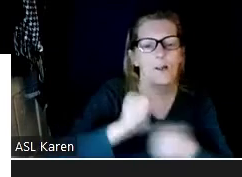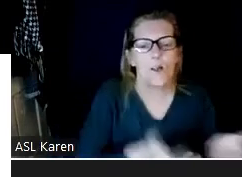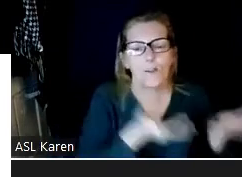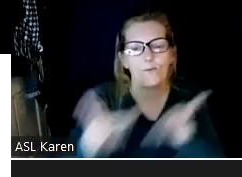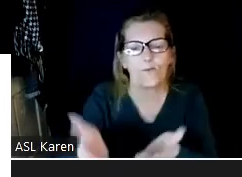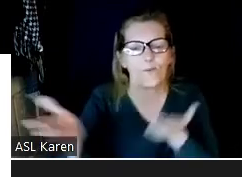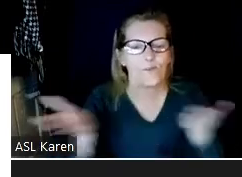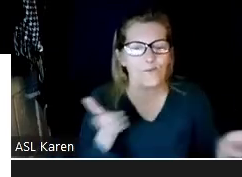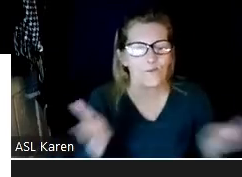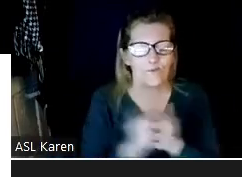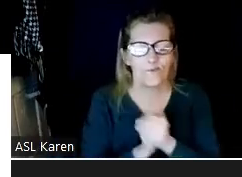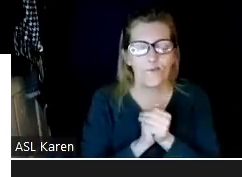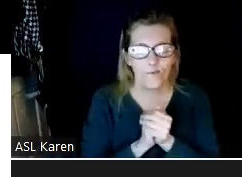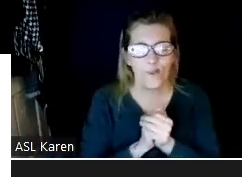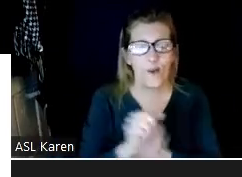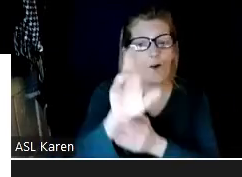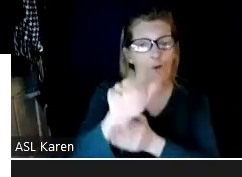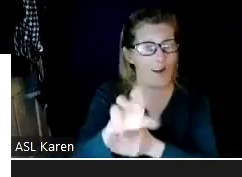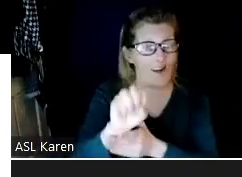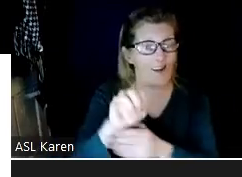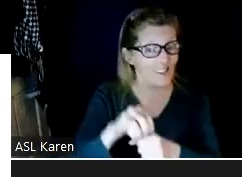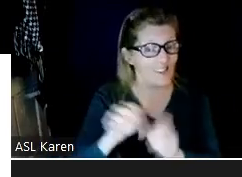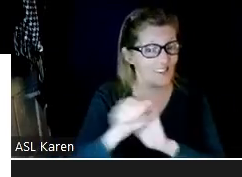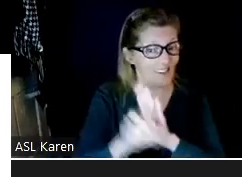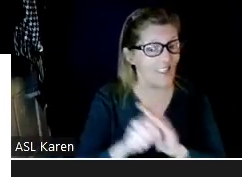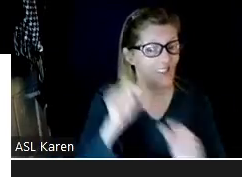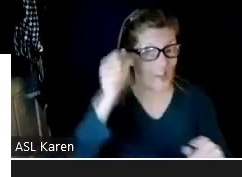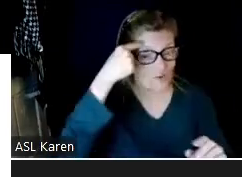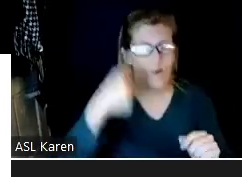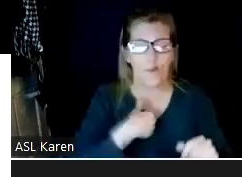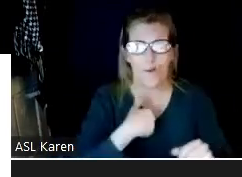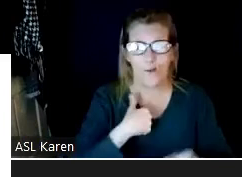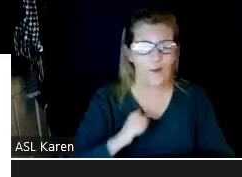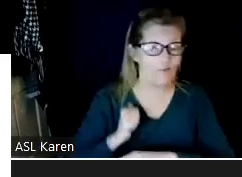15:15:07 It's pretty rare in state government that we have an opportunity to create a program from scratch.